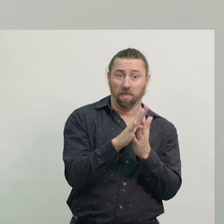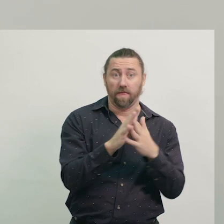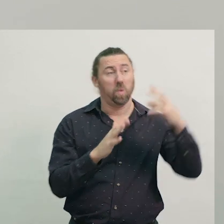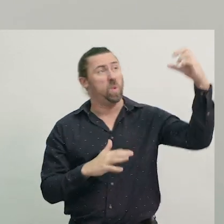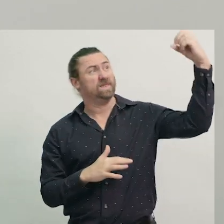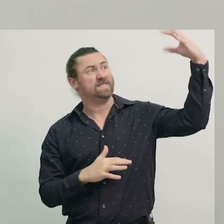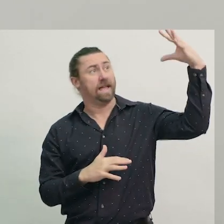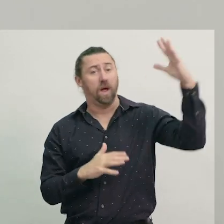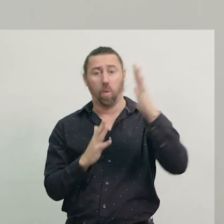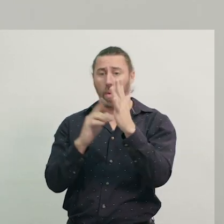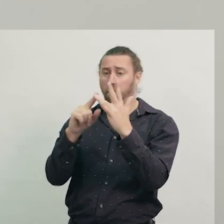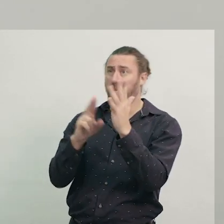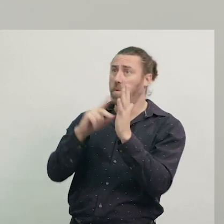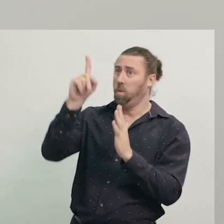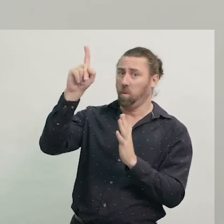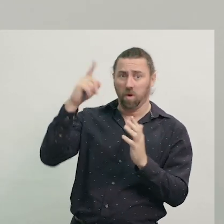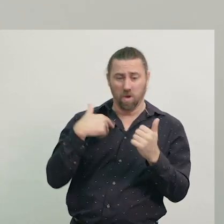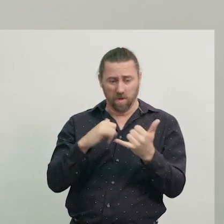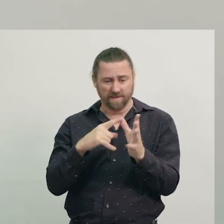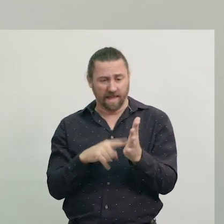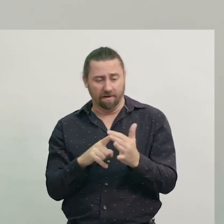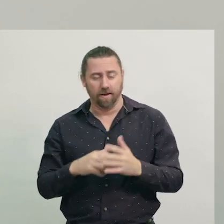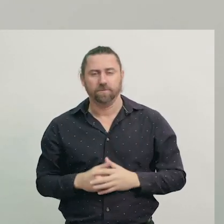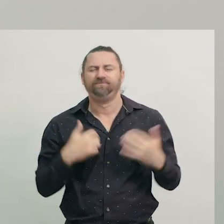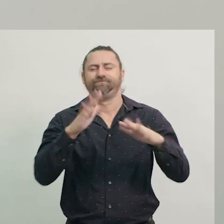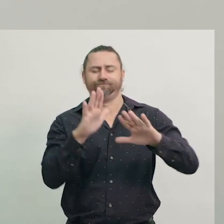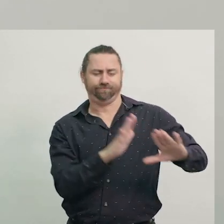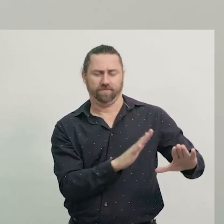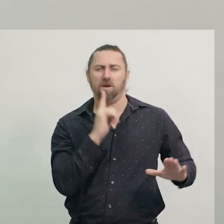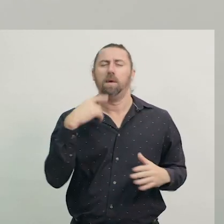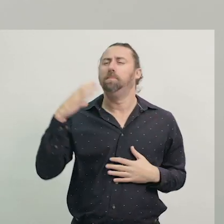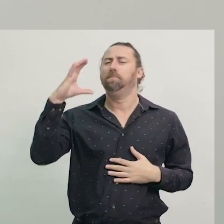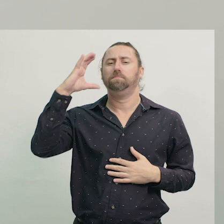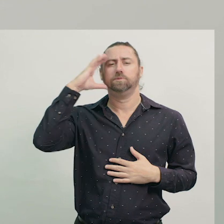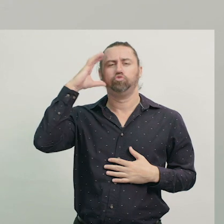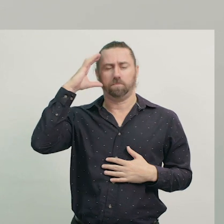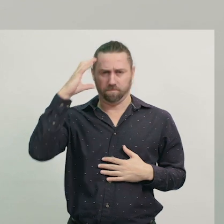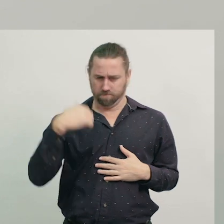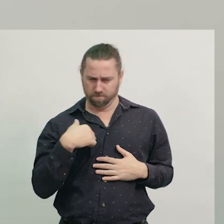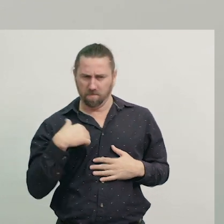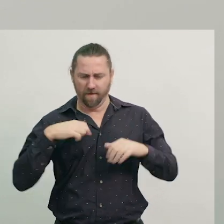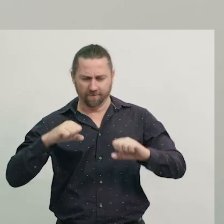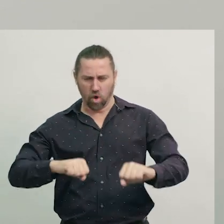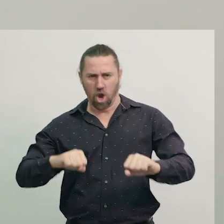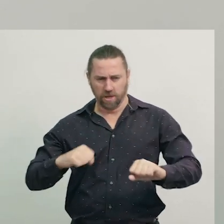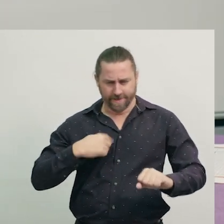Now, I'm thinking I'd like to change up how my bedroom is arranged. I want to know what the best arrangement for the furniture is going to be.